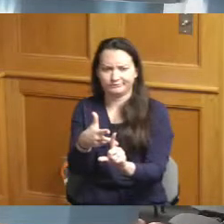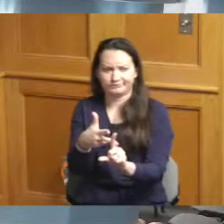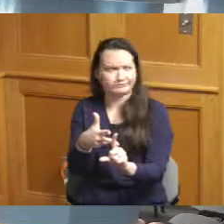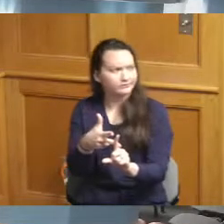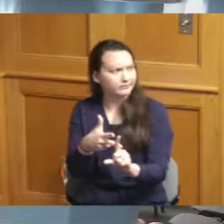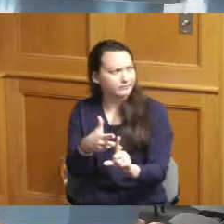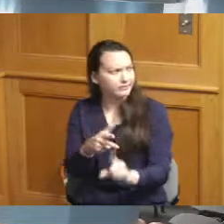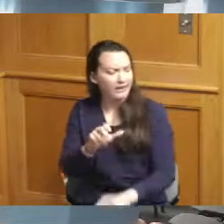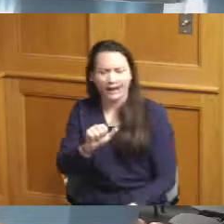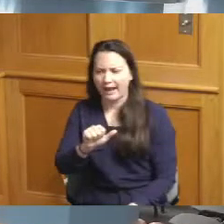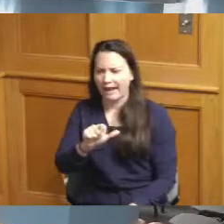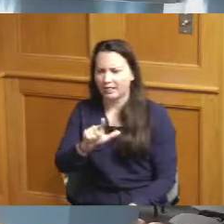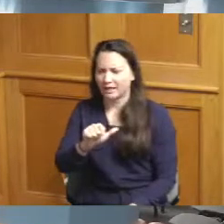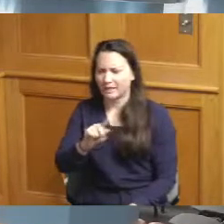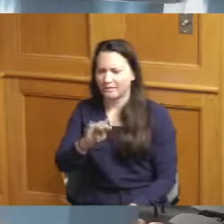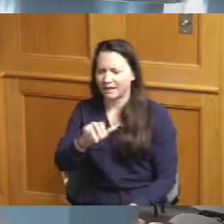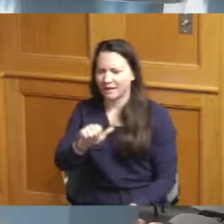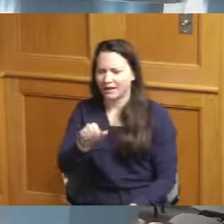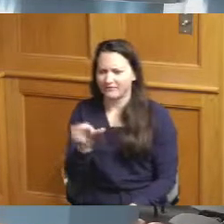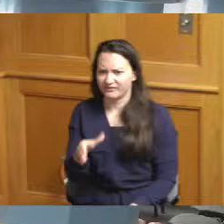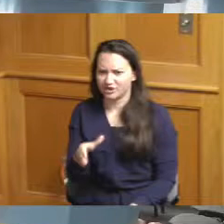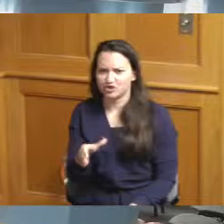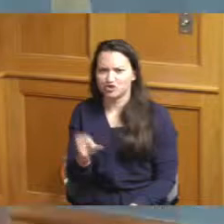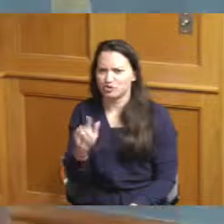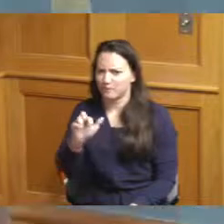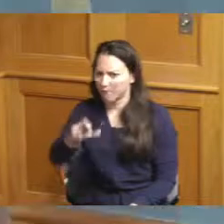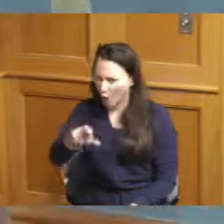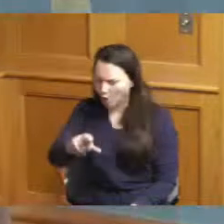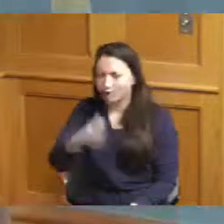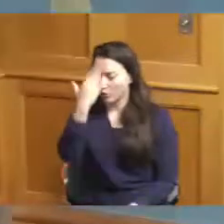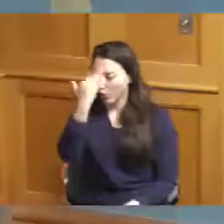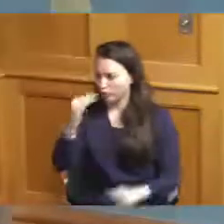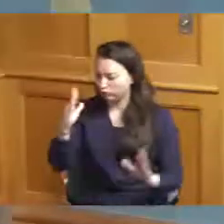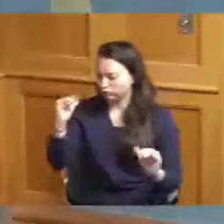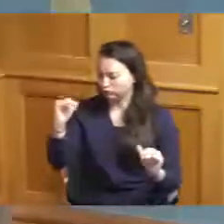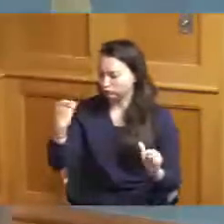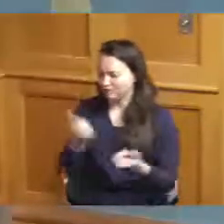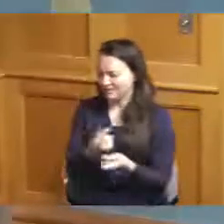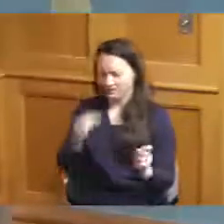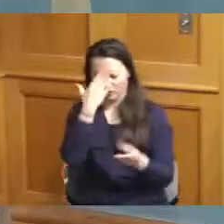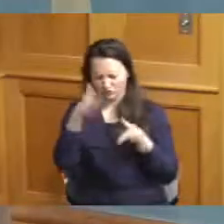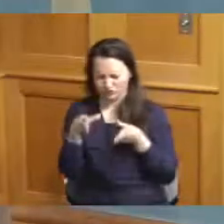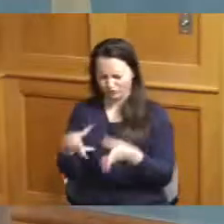Bar and so we hope that everybody is safe down there I don't know what street that is but we pray